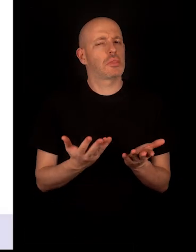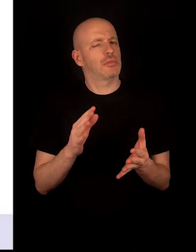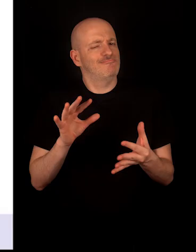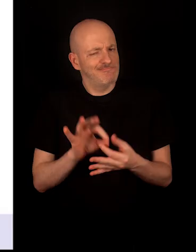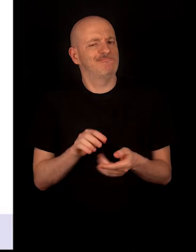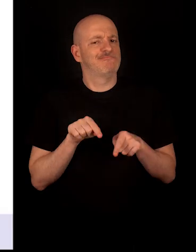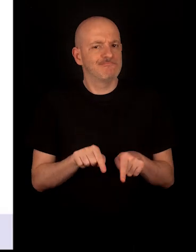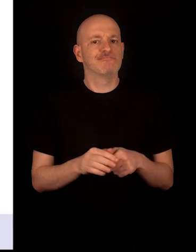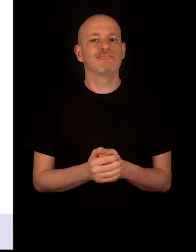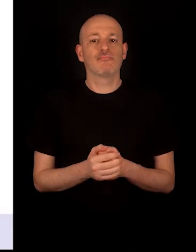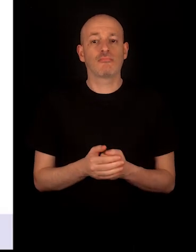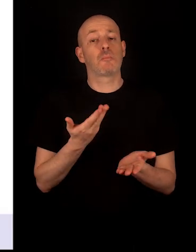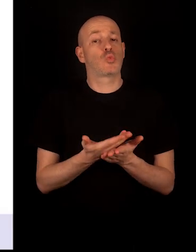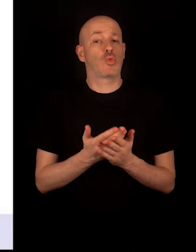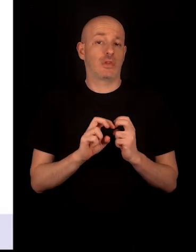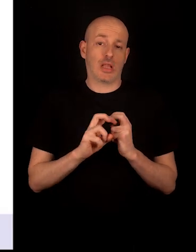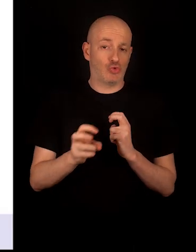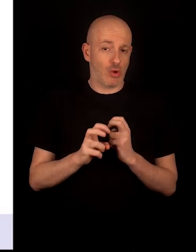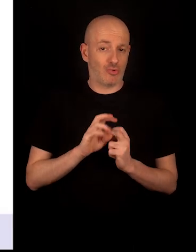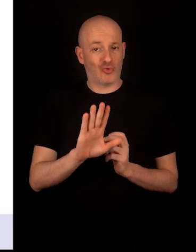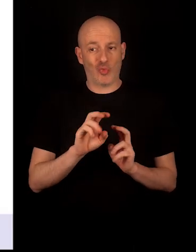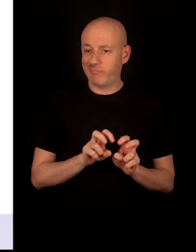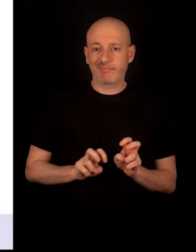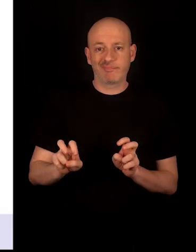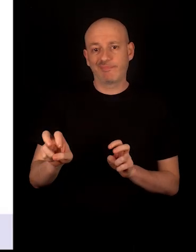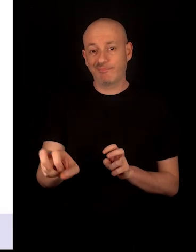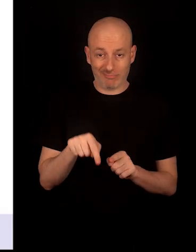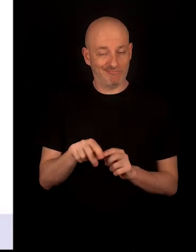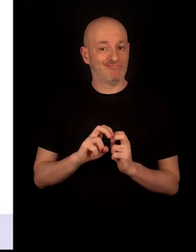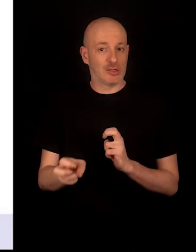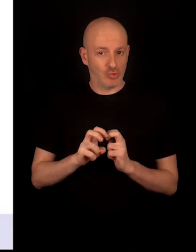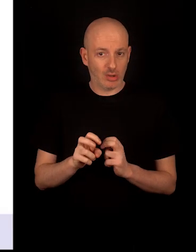What is it exactly? So we have the proof of transportation for your journey